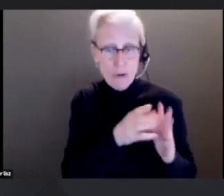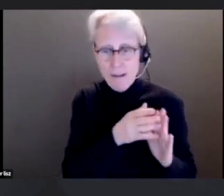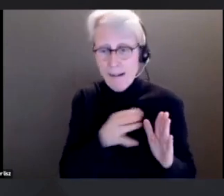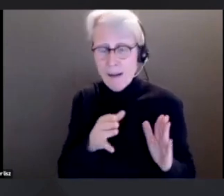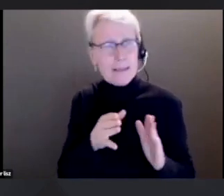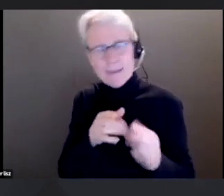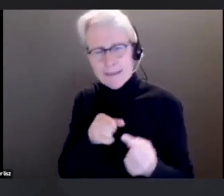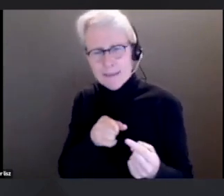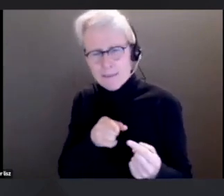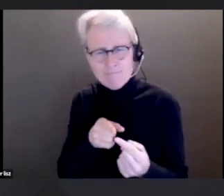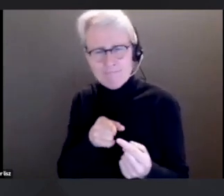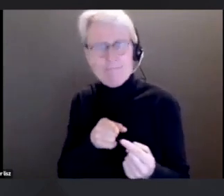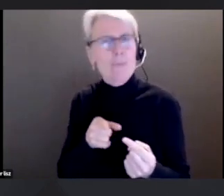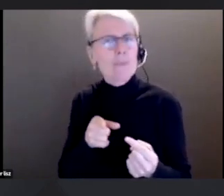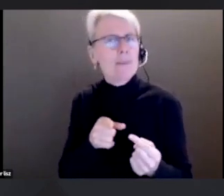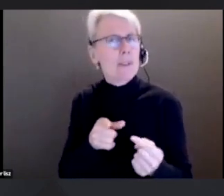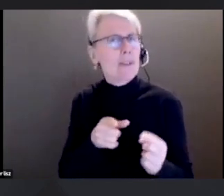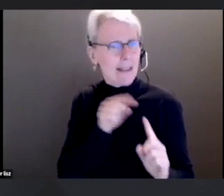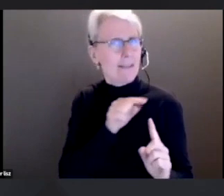That's wonderful. Thank you so much.